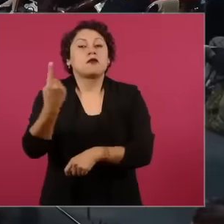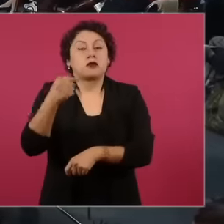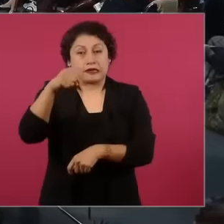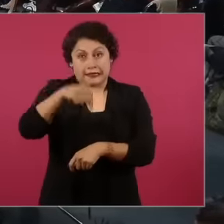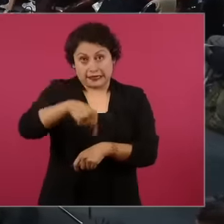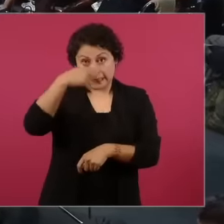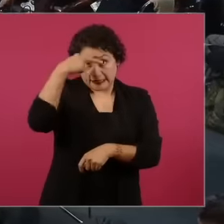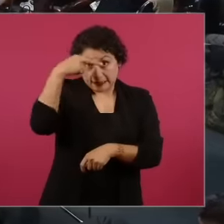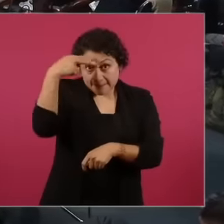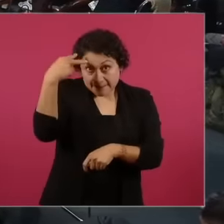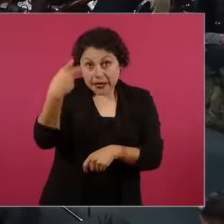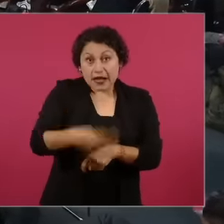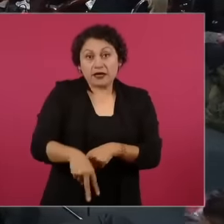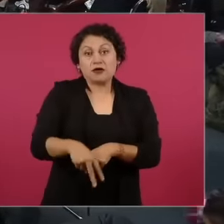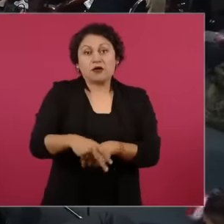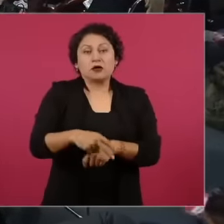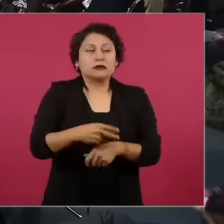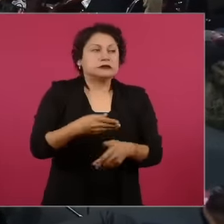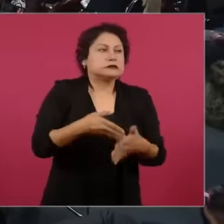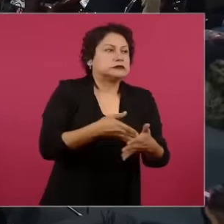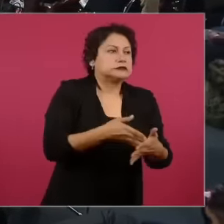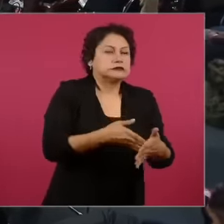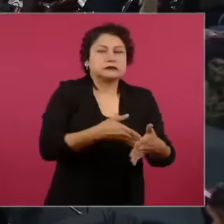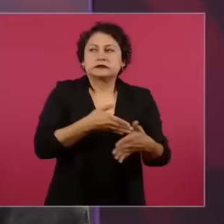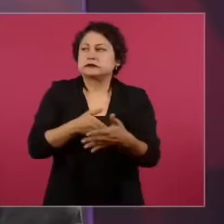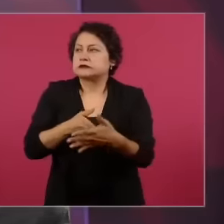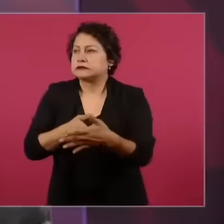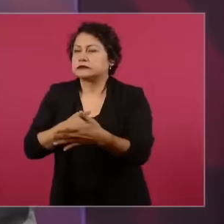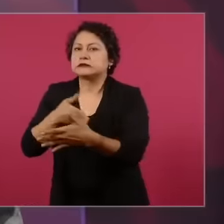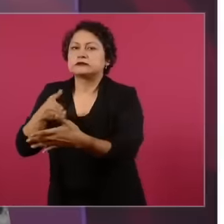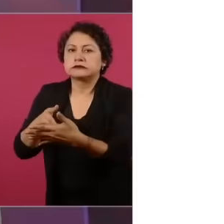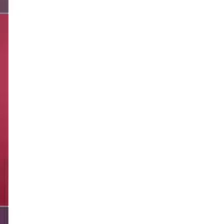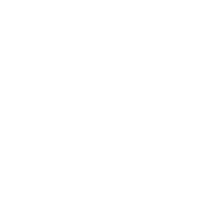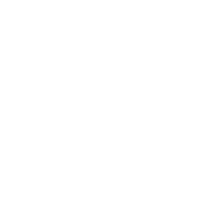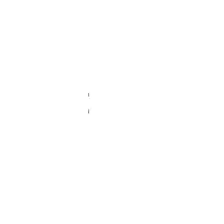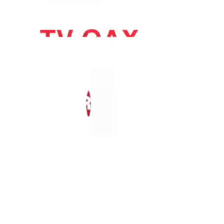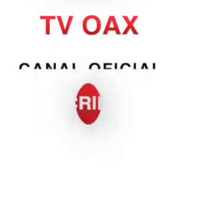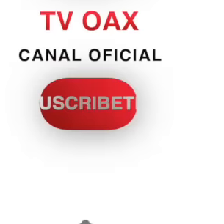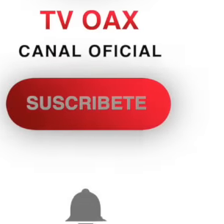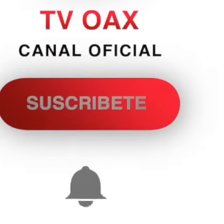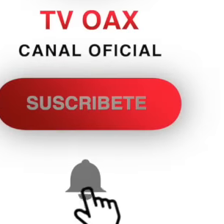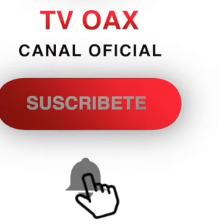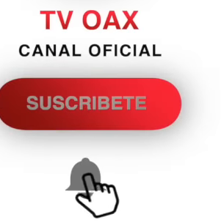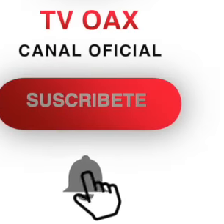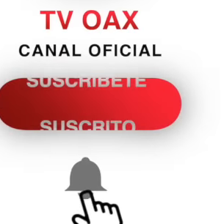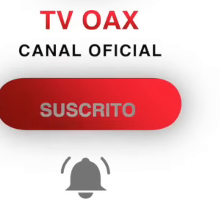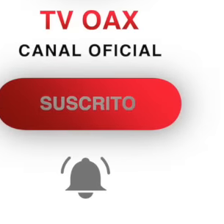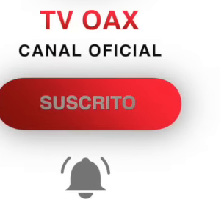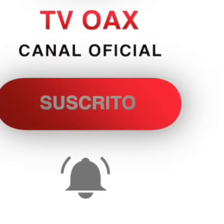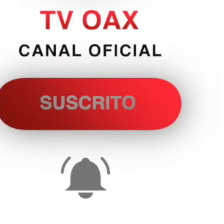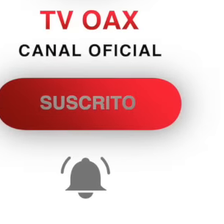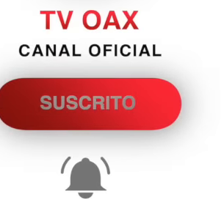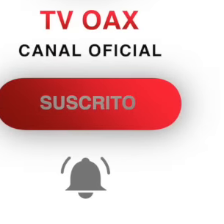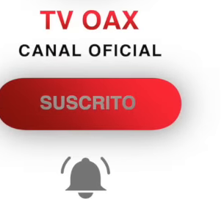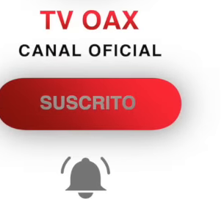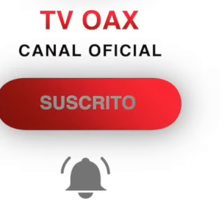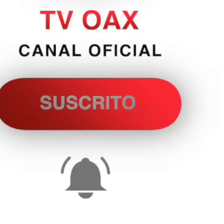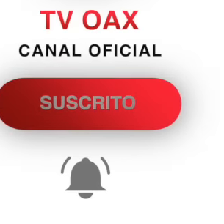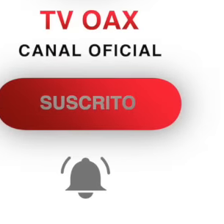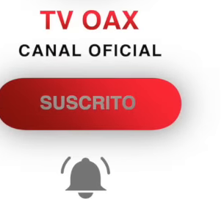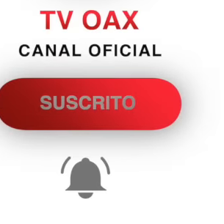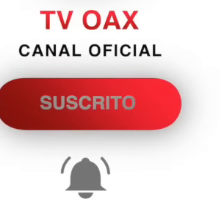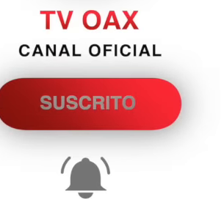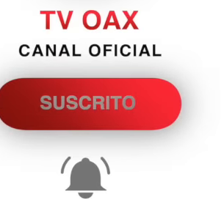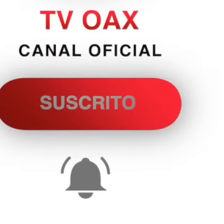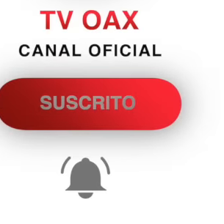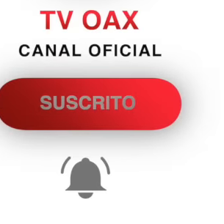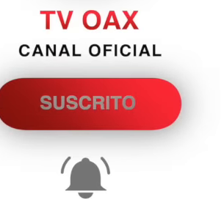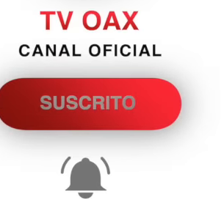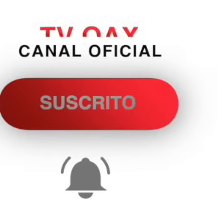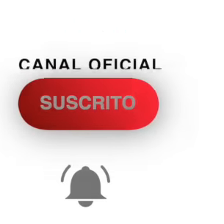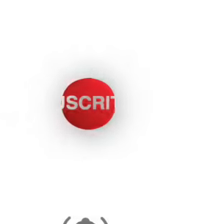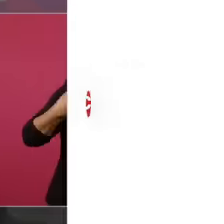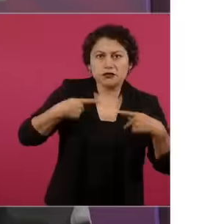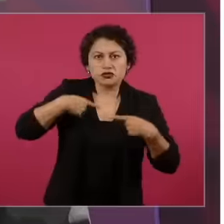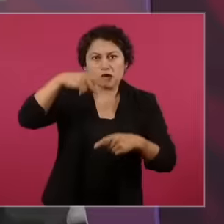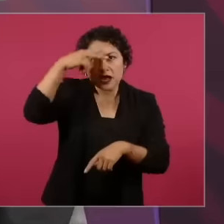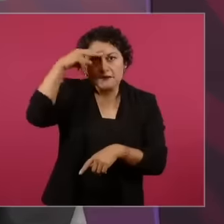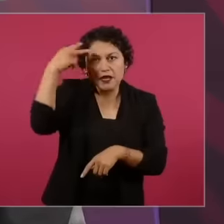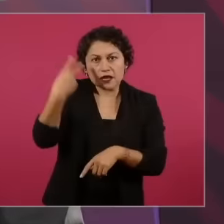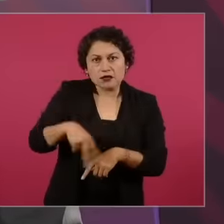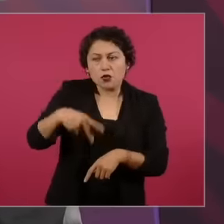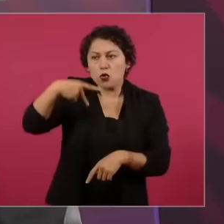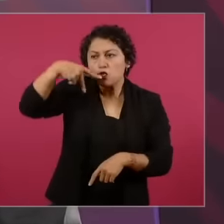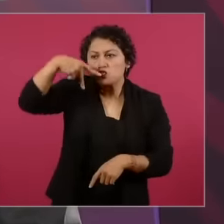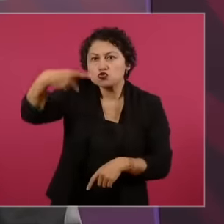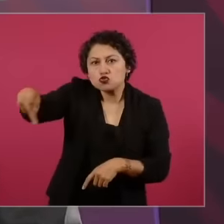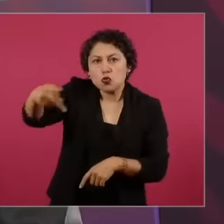no to the regression we do not want the corrupt to return